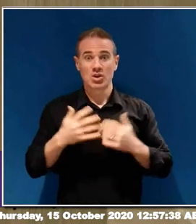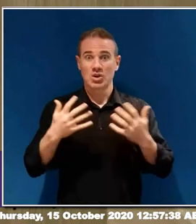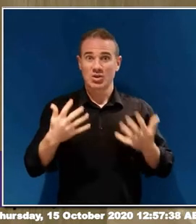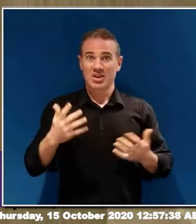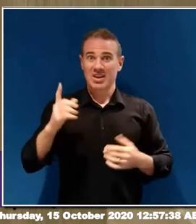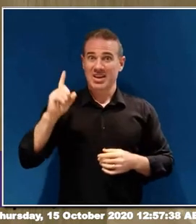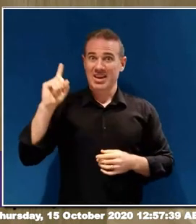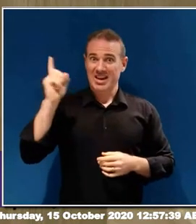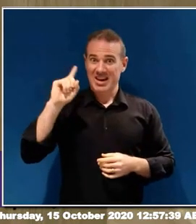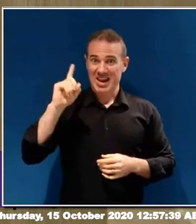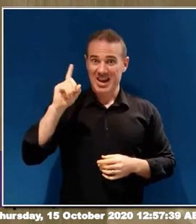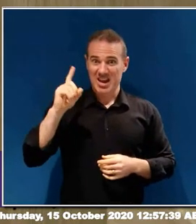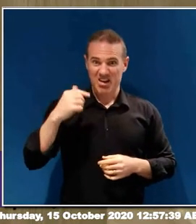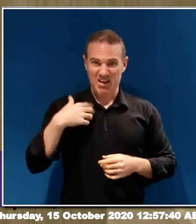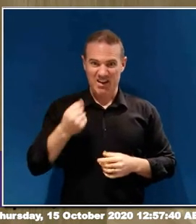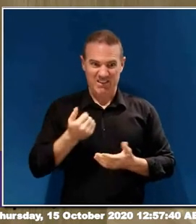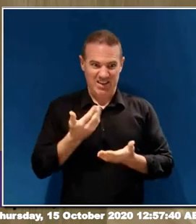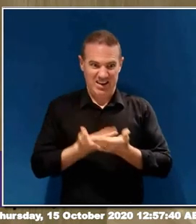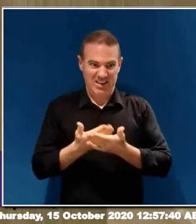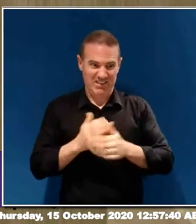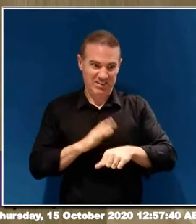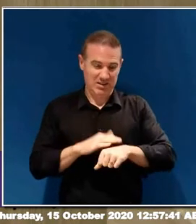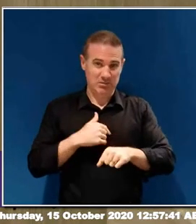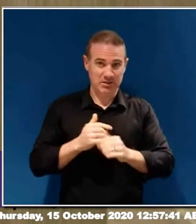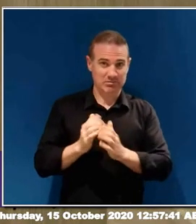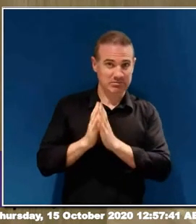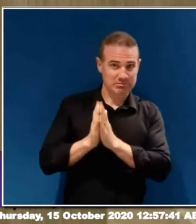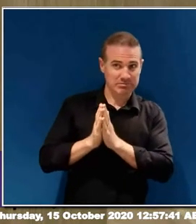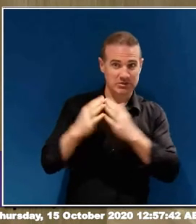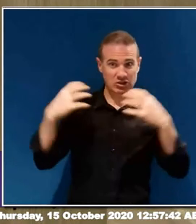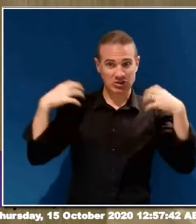indulgence to go a little bit past 1.00 but I will keep it as short as I can.